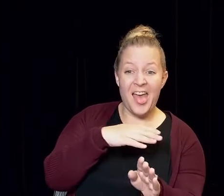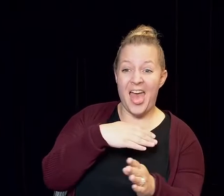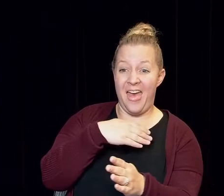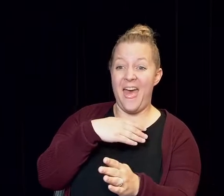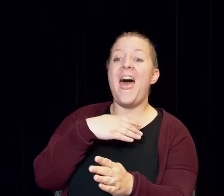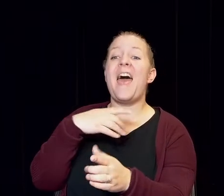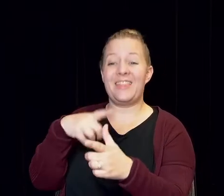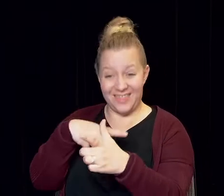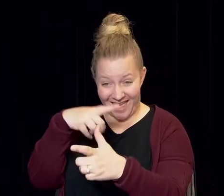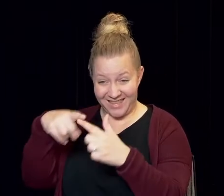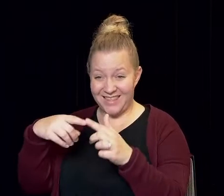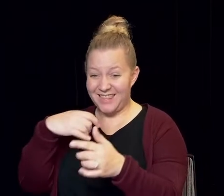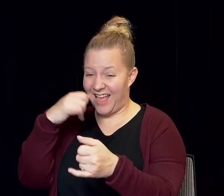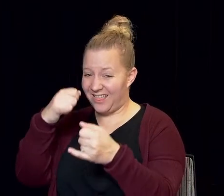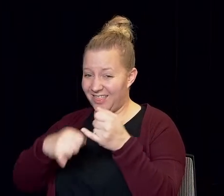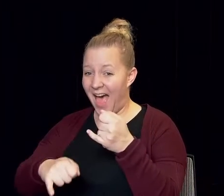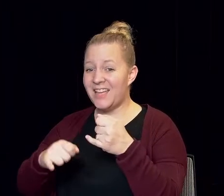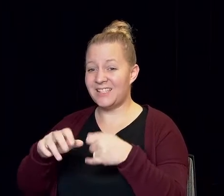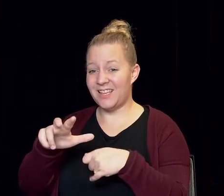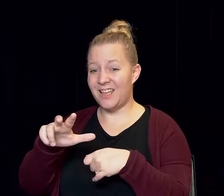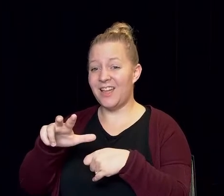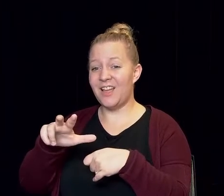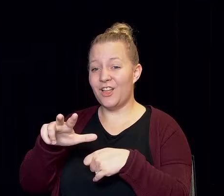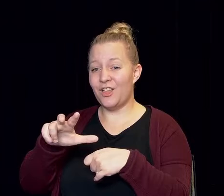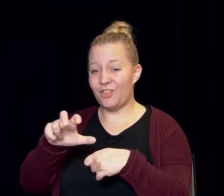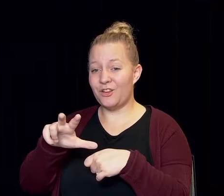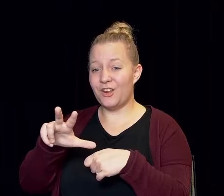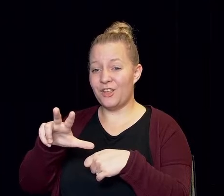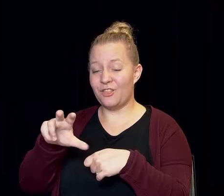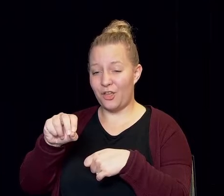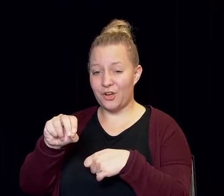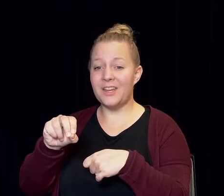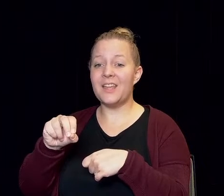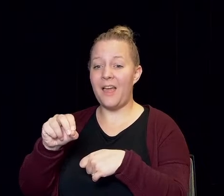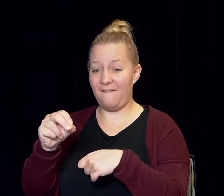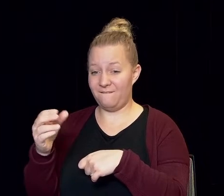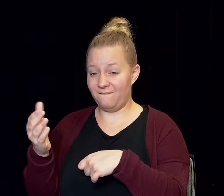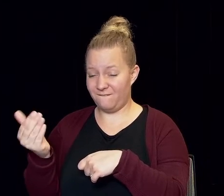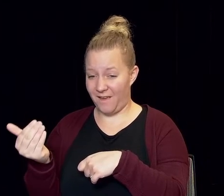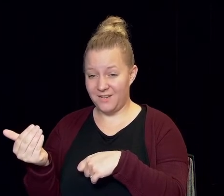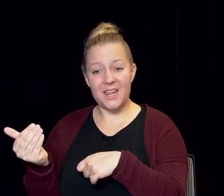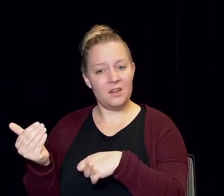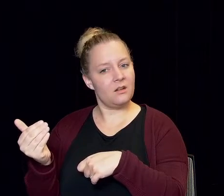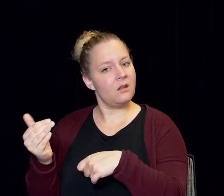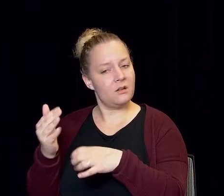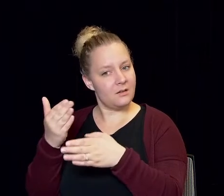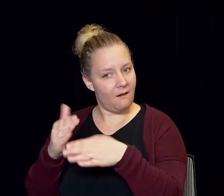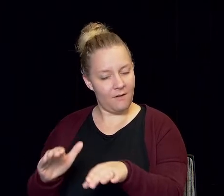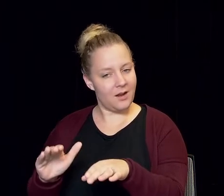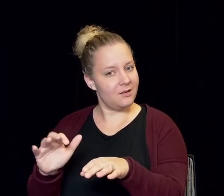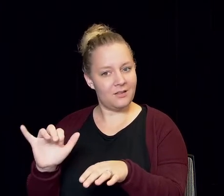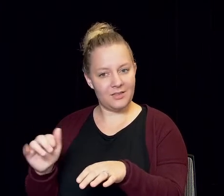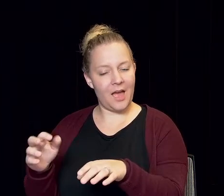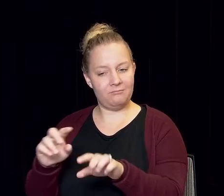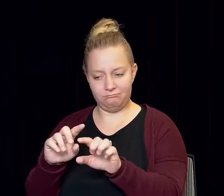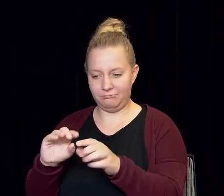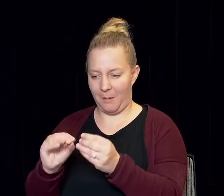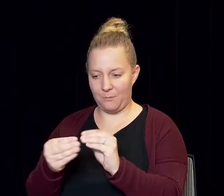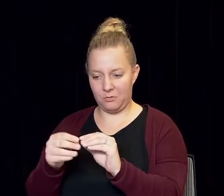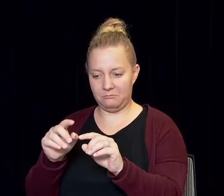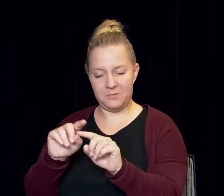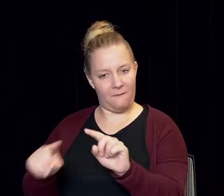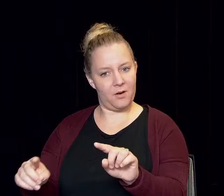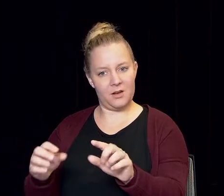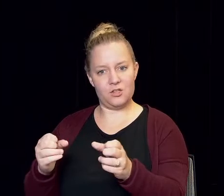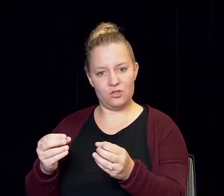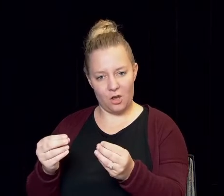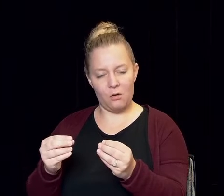that 15 comma 330. When I divided those two things out, I did get a different number. So, same idea with